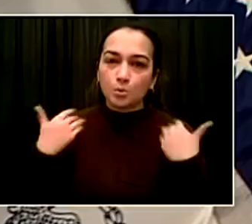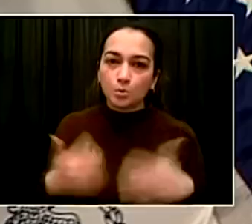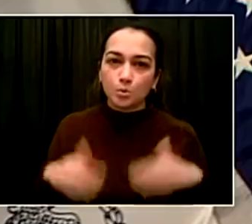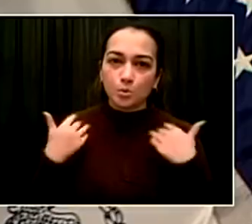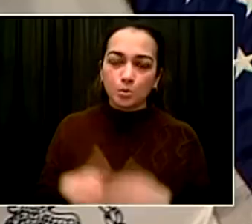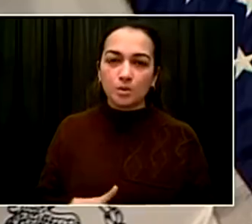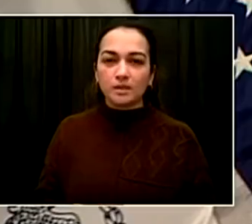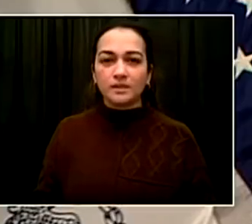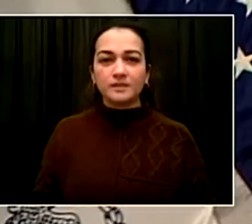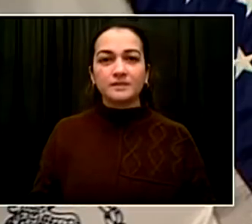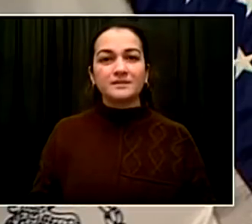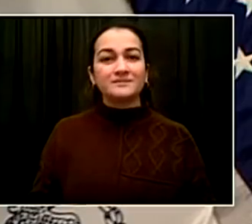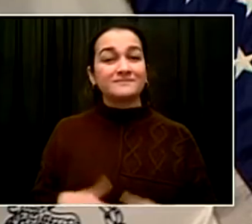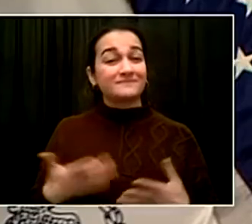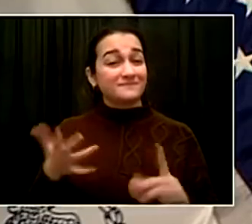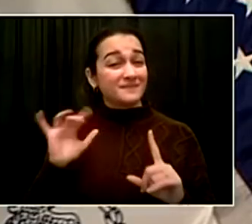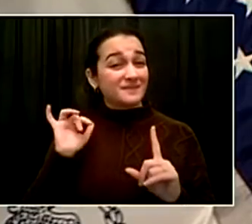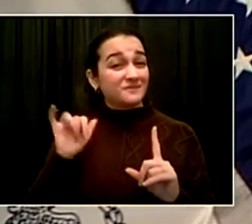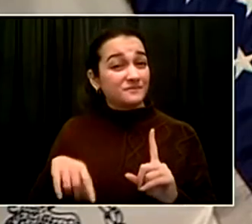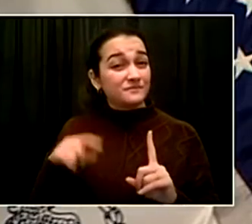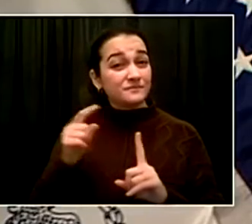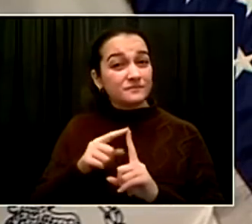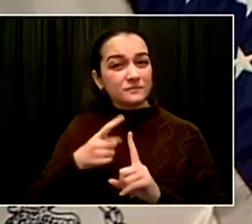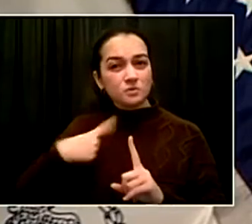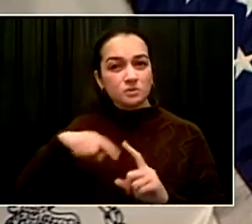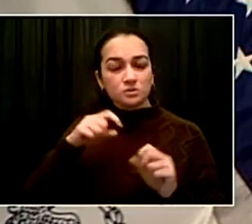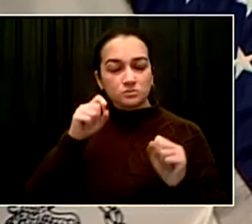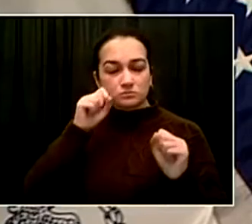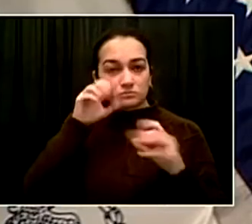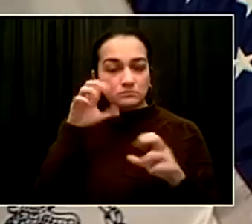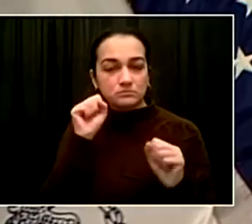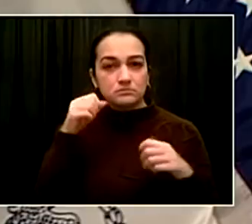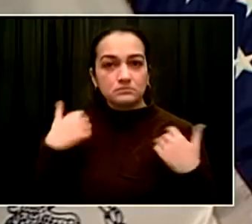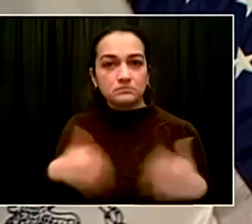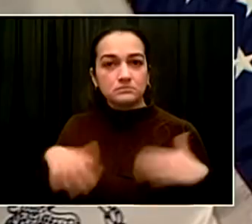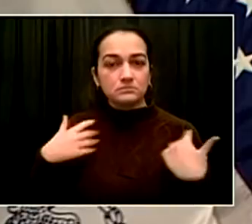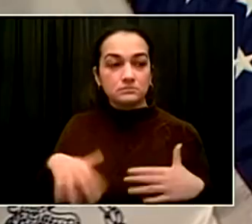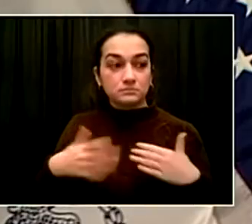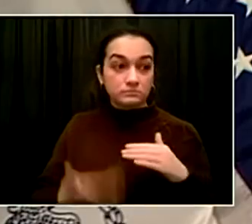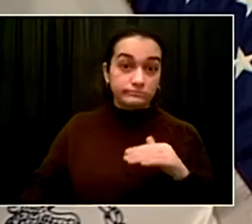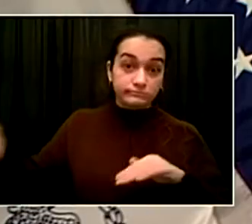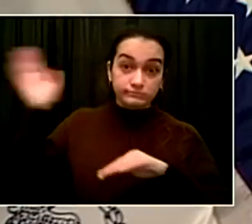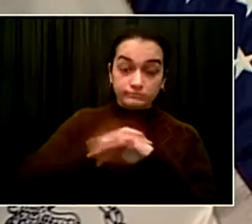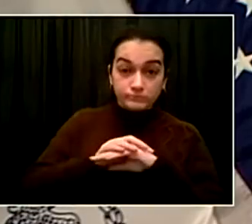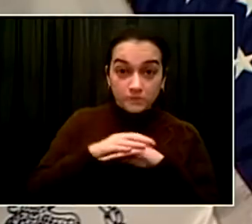AND PEOPLE SURPRISED BY THE SHEER INTENSITY OF OMICRON AND